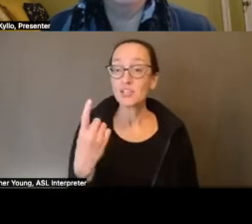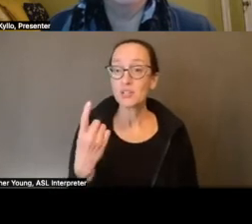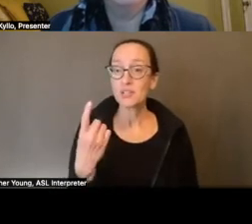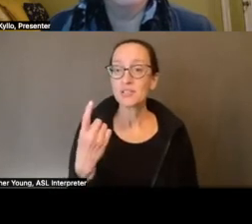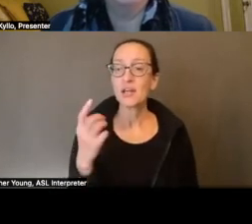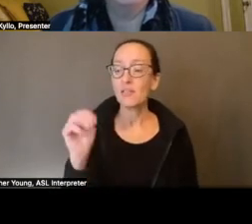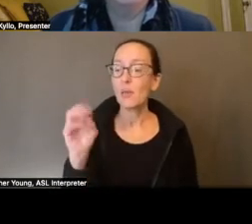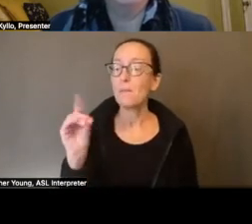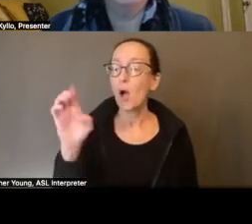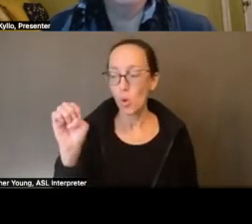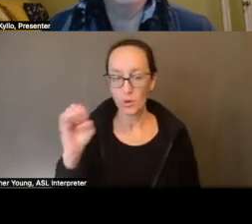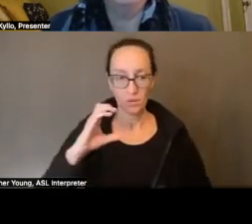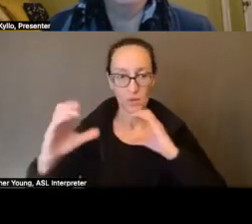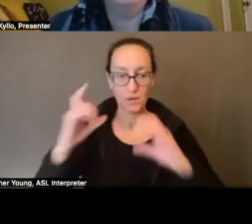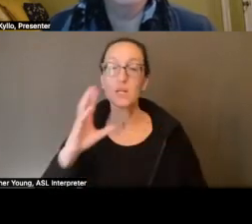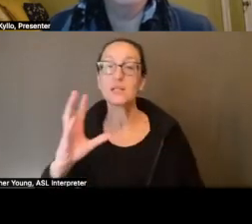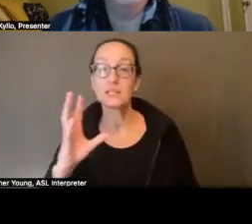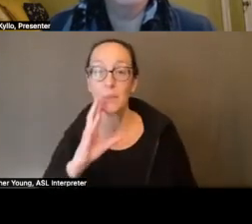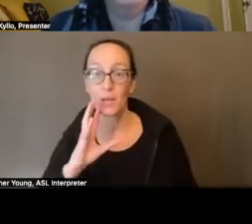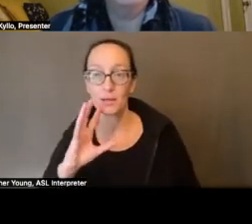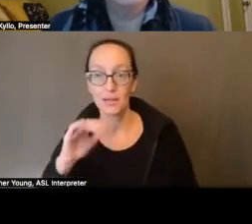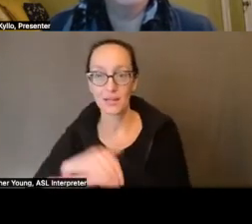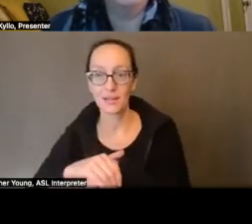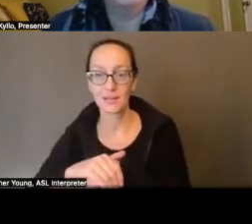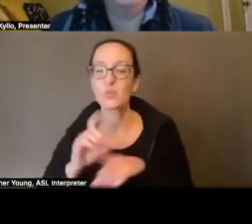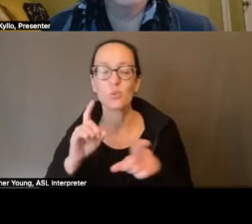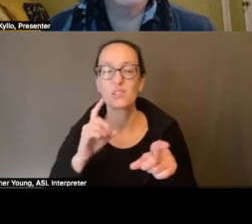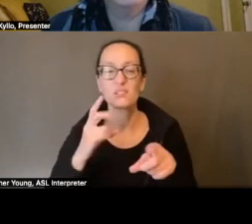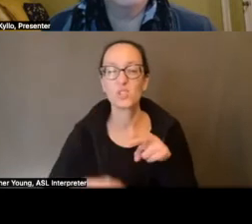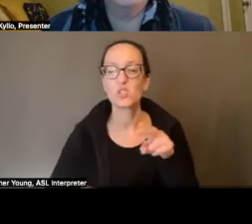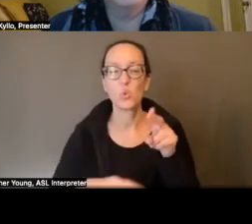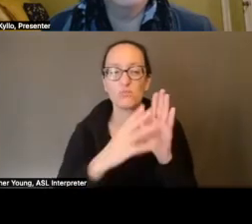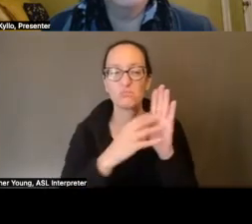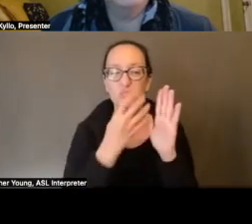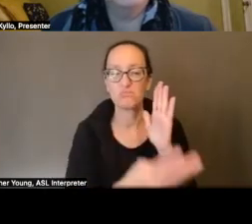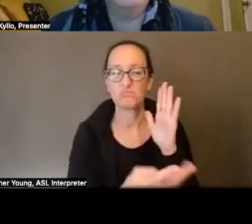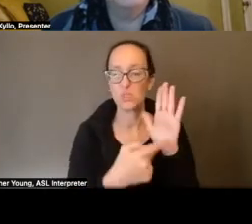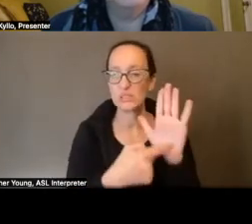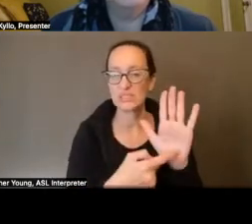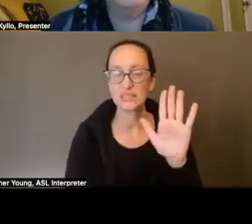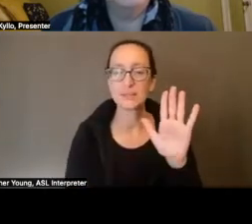So I wanted to show you the chart real quick and you can see all the spoken languages,